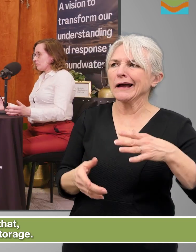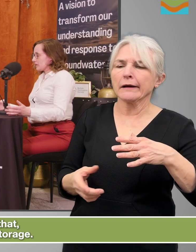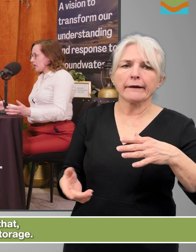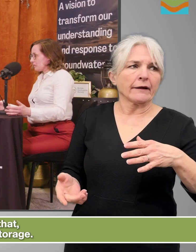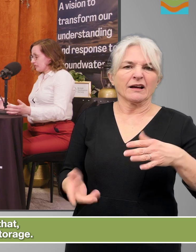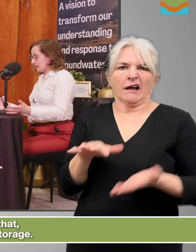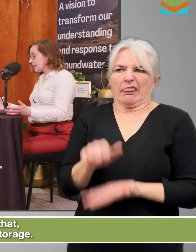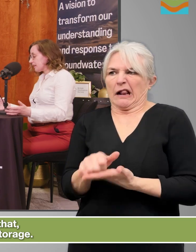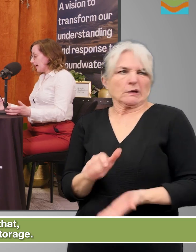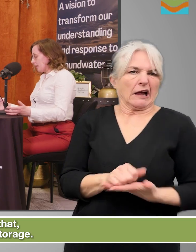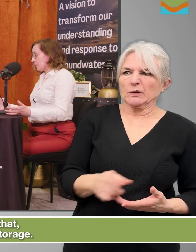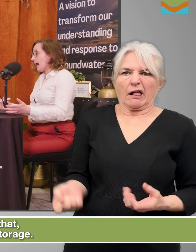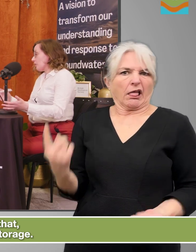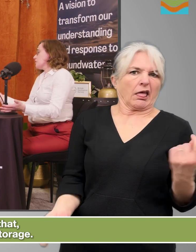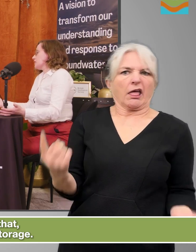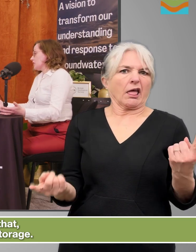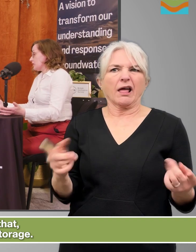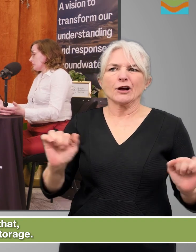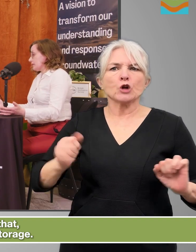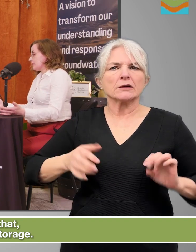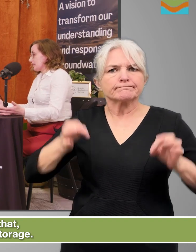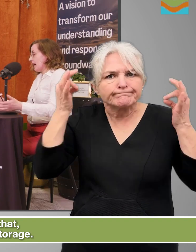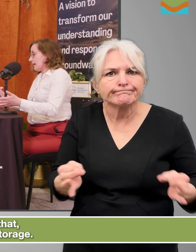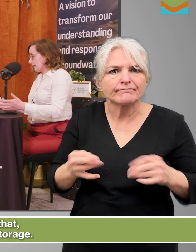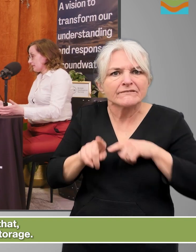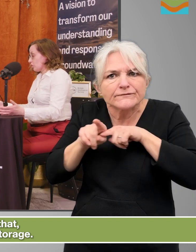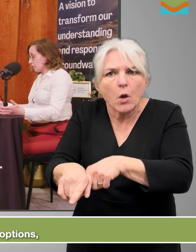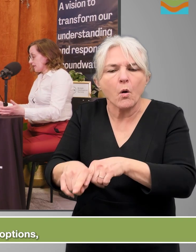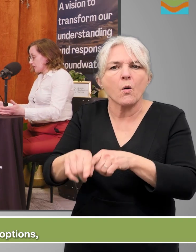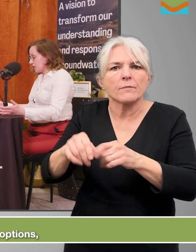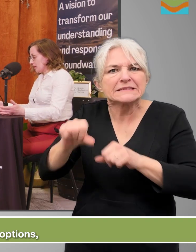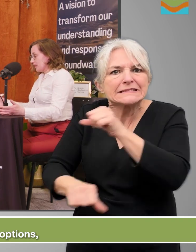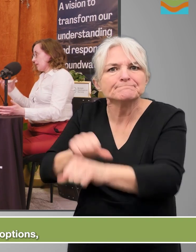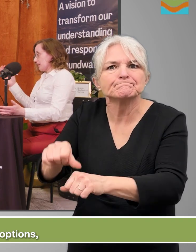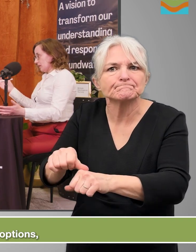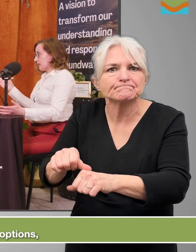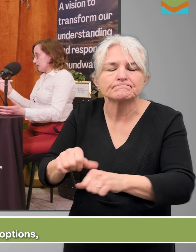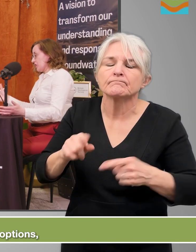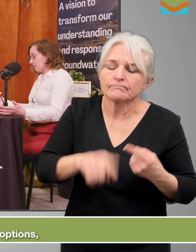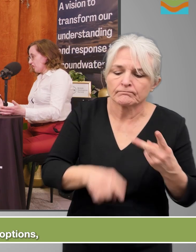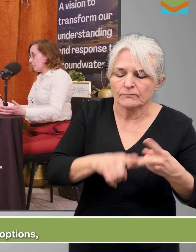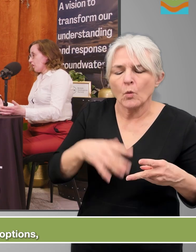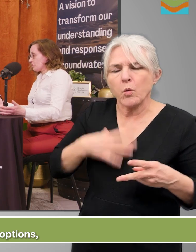we could hopefully look at that, but how you can use that as storage. We can look at the geothermal options,